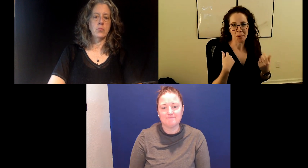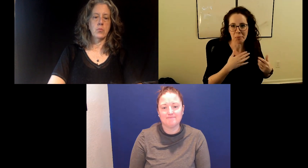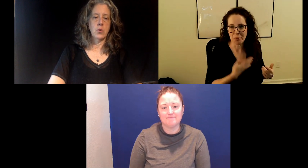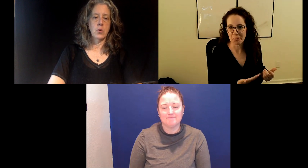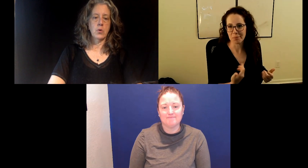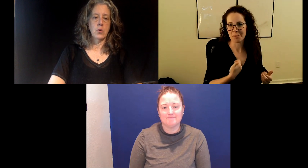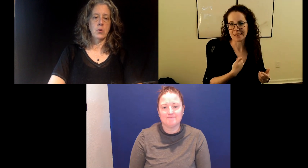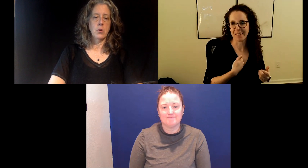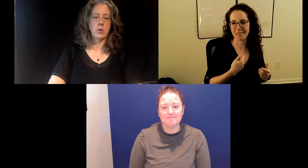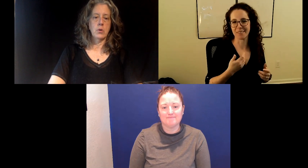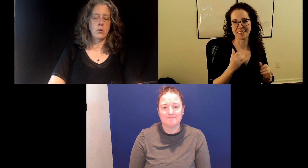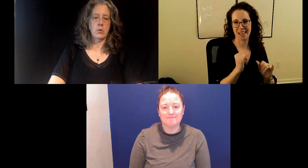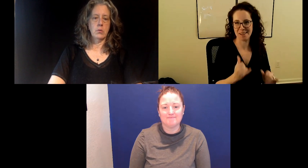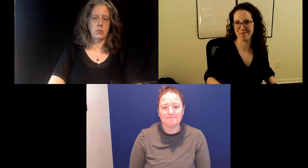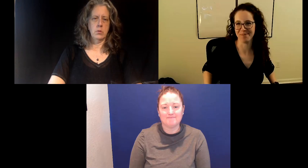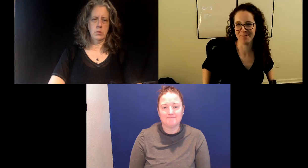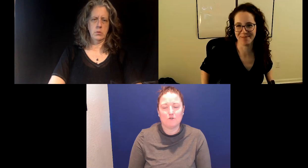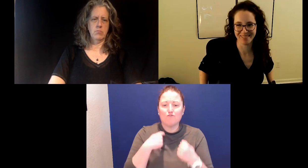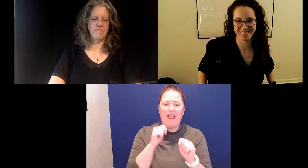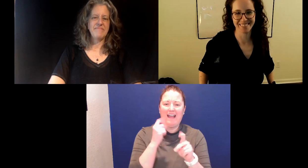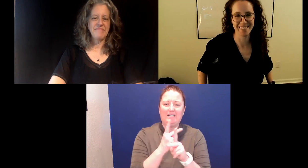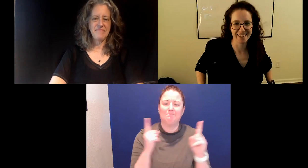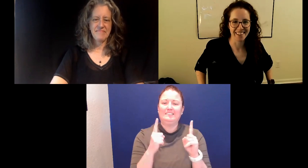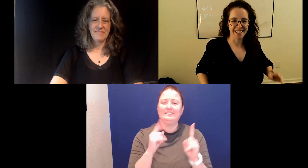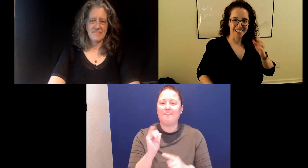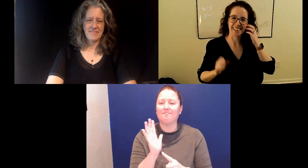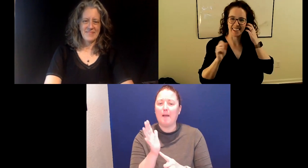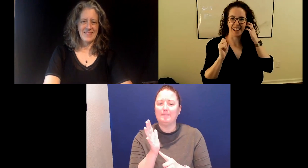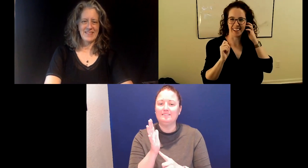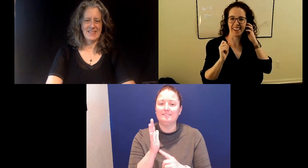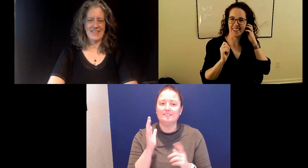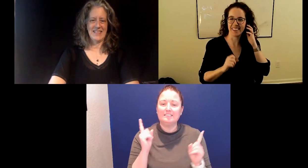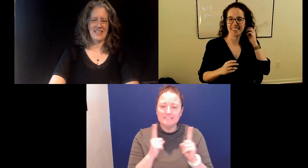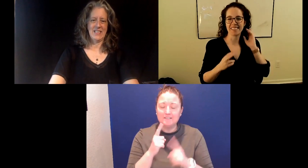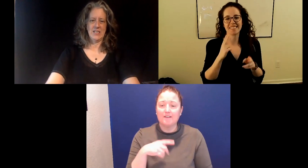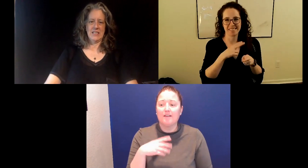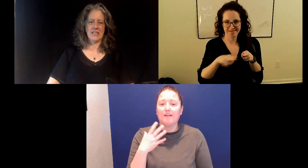after a few minutes i just kind of you know i know the disinterest that happens we'll keep it